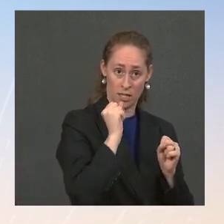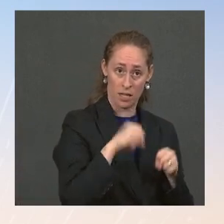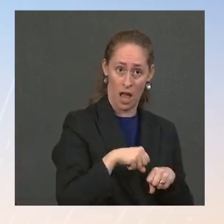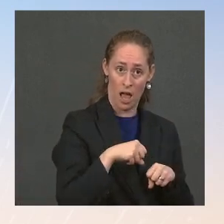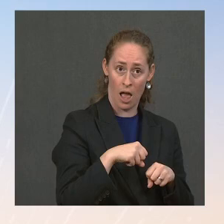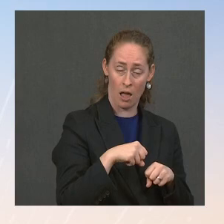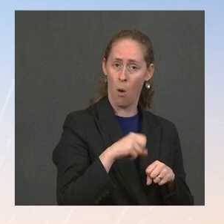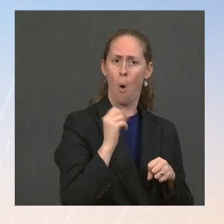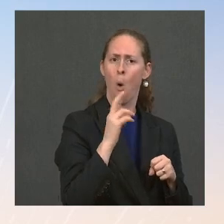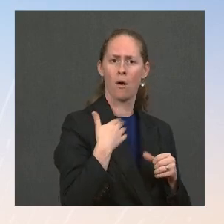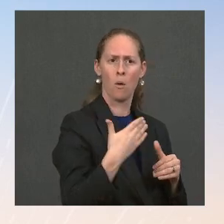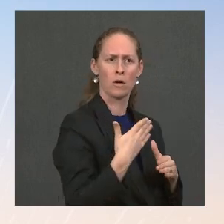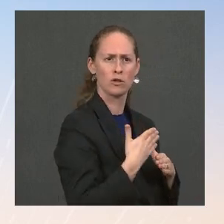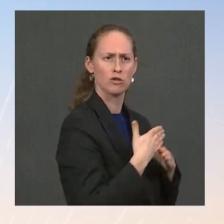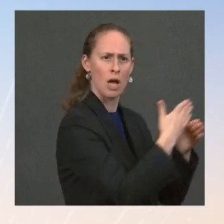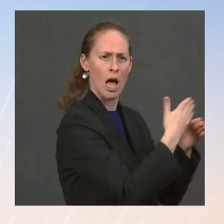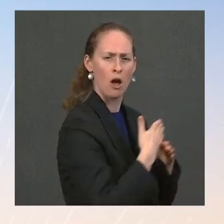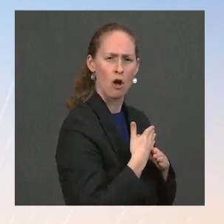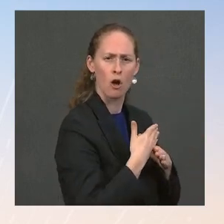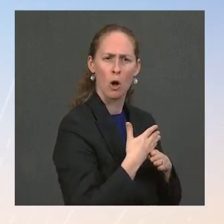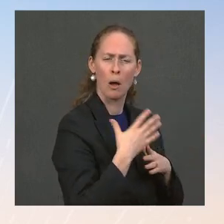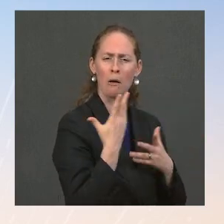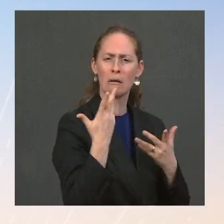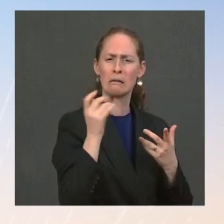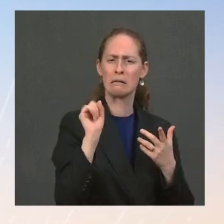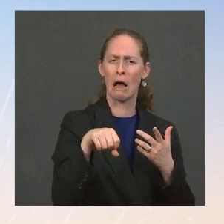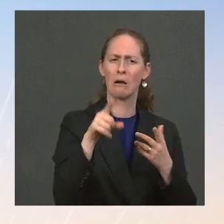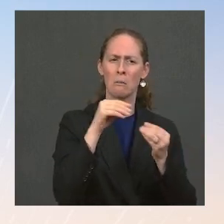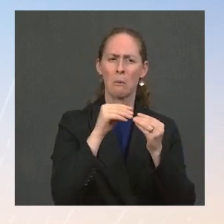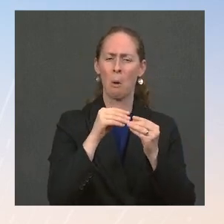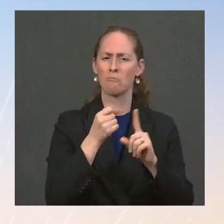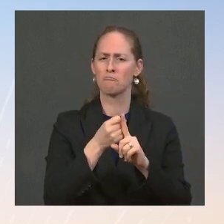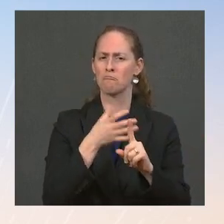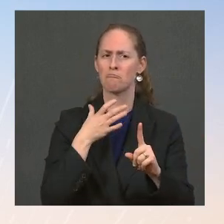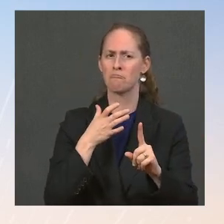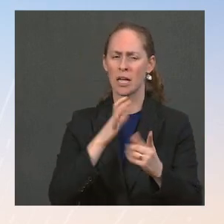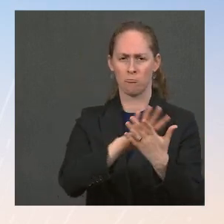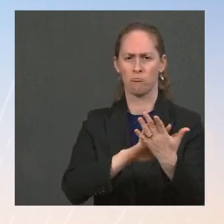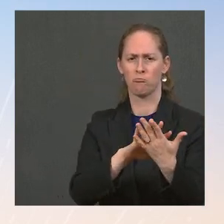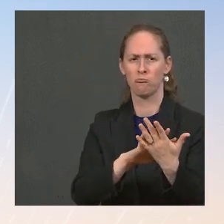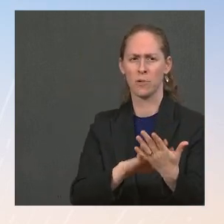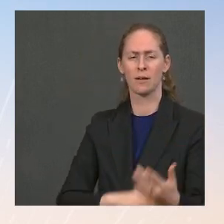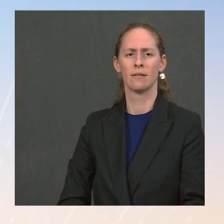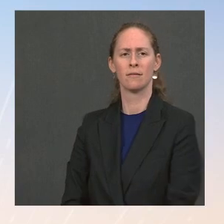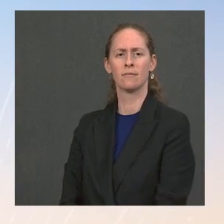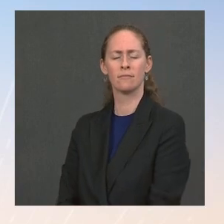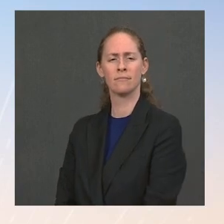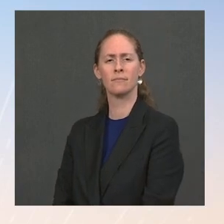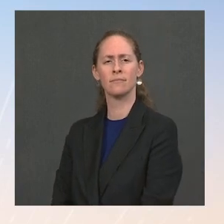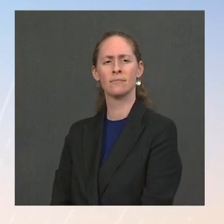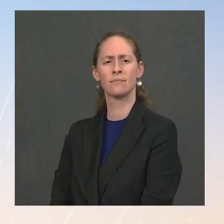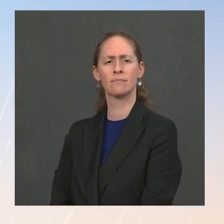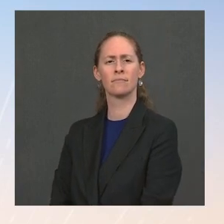Their -- our view is that there is nothing political about working to ensure that the events of January 6th never happen again.